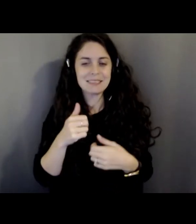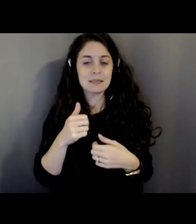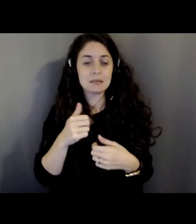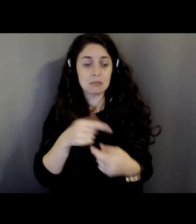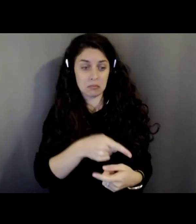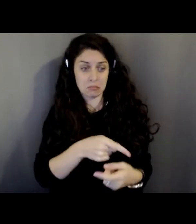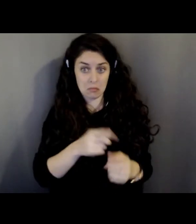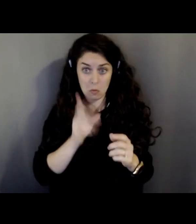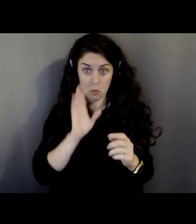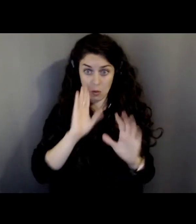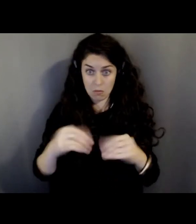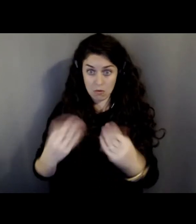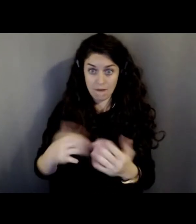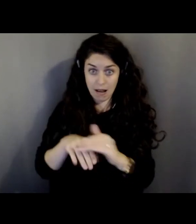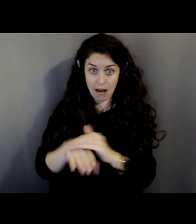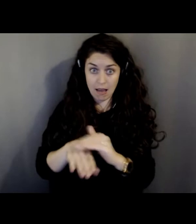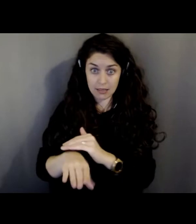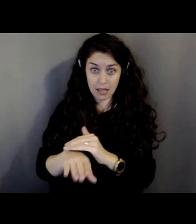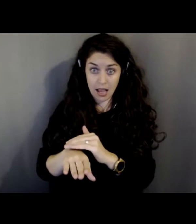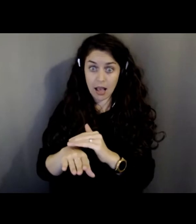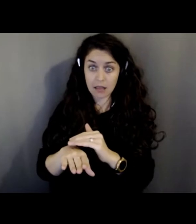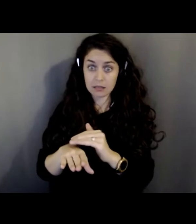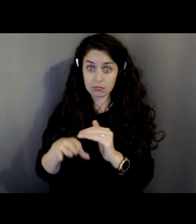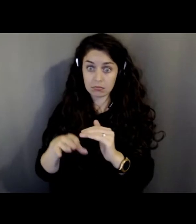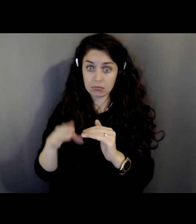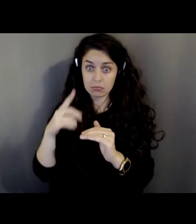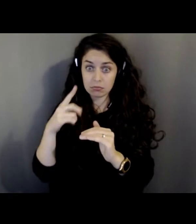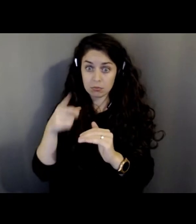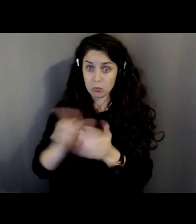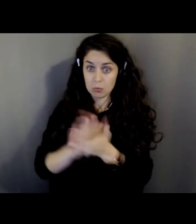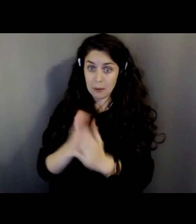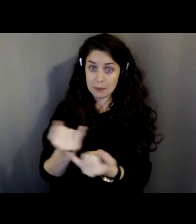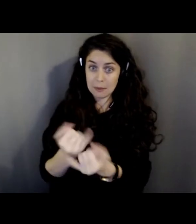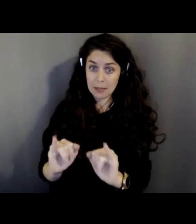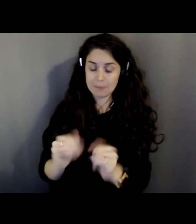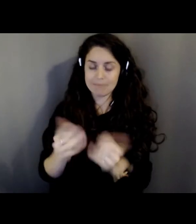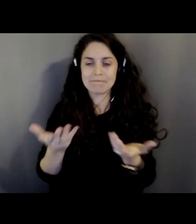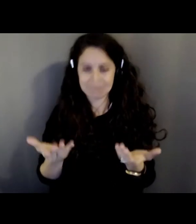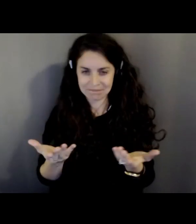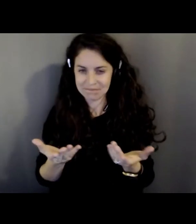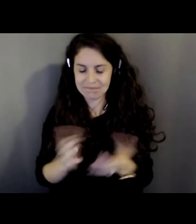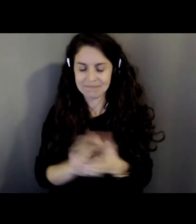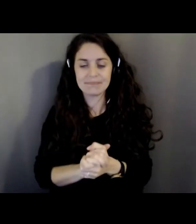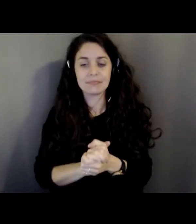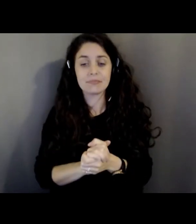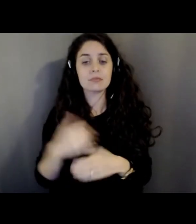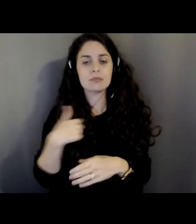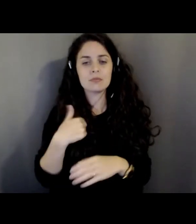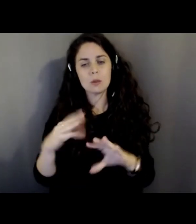you access so that you could be independent. We also give students examples of reasonable